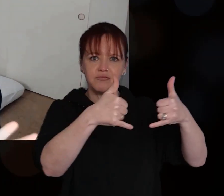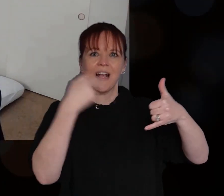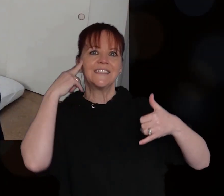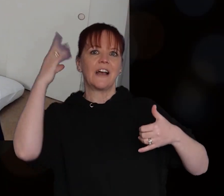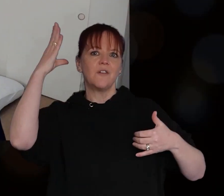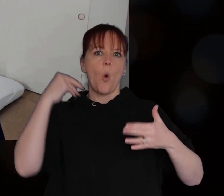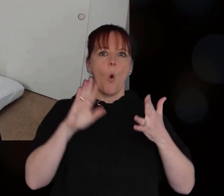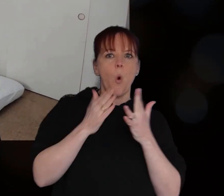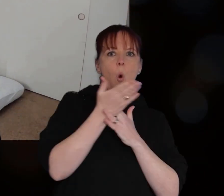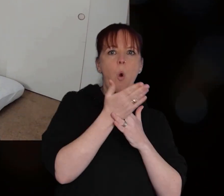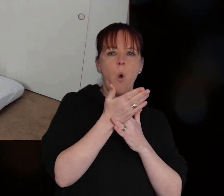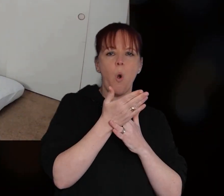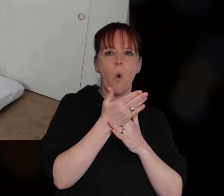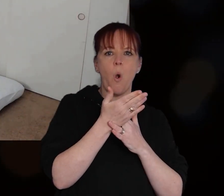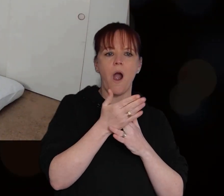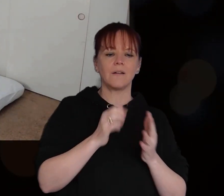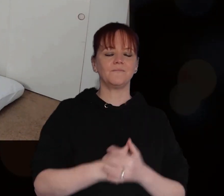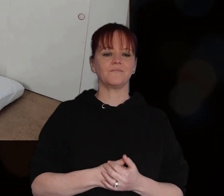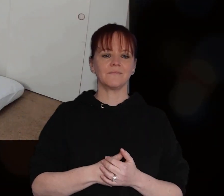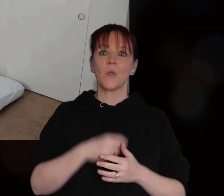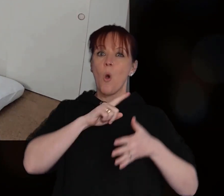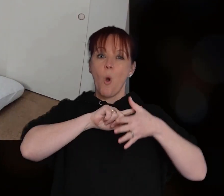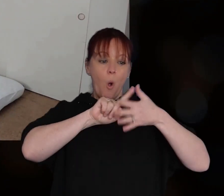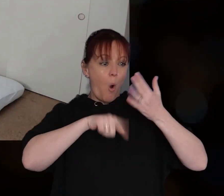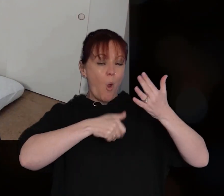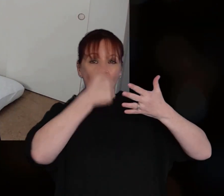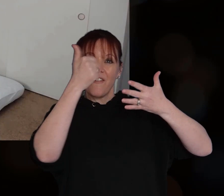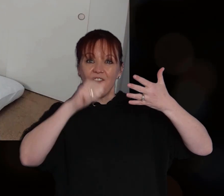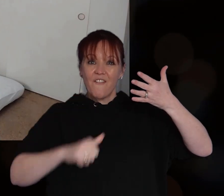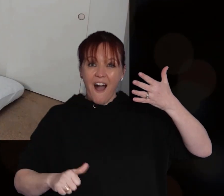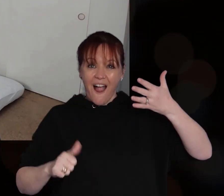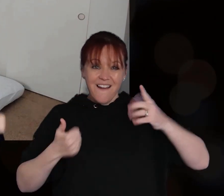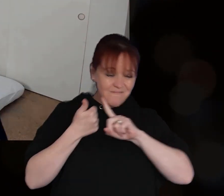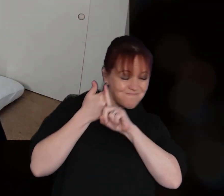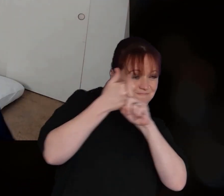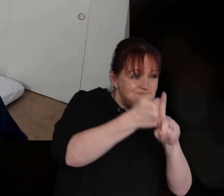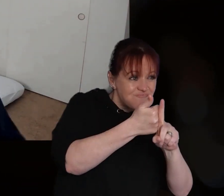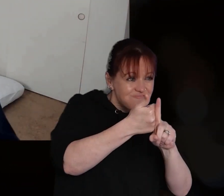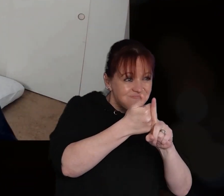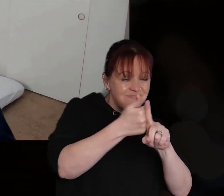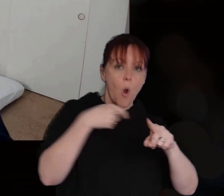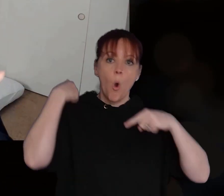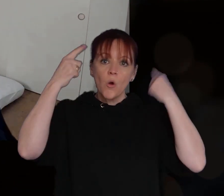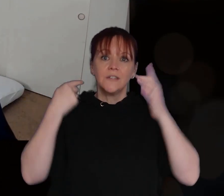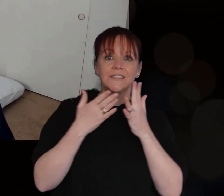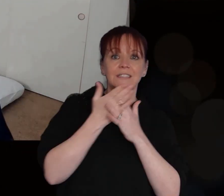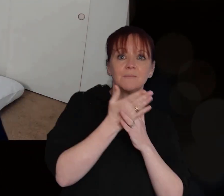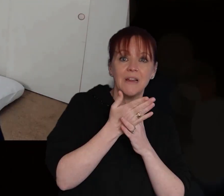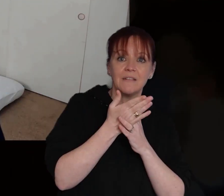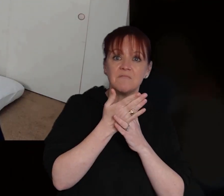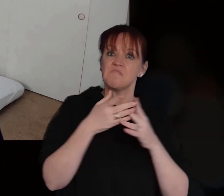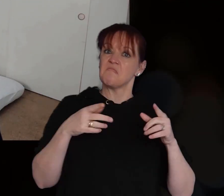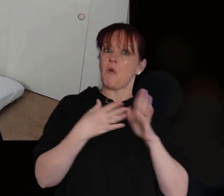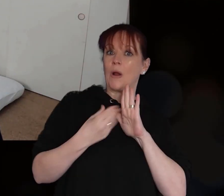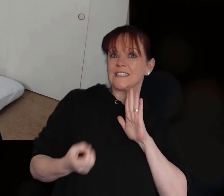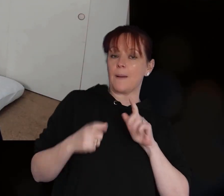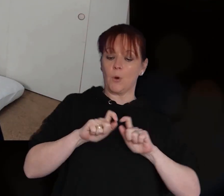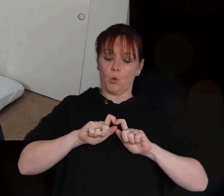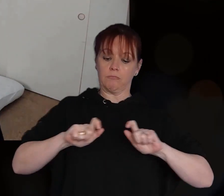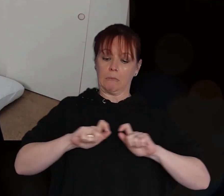All the finalist today pushed auditory accessibility further looking at things like close captioning, highly configurable subtitles,